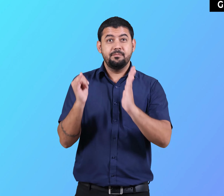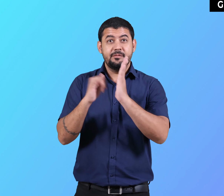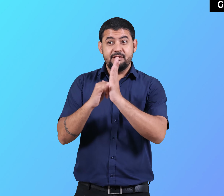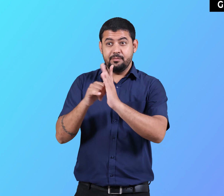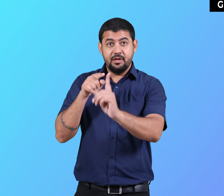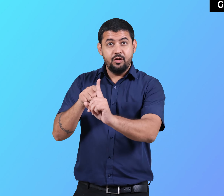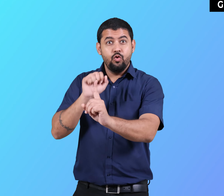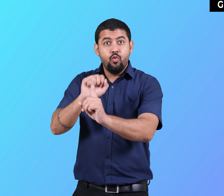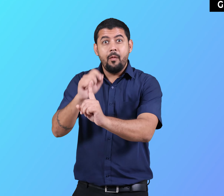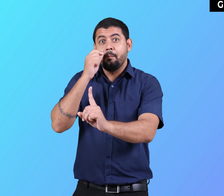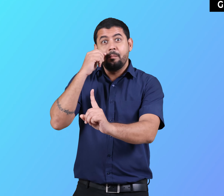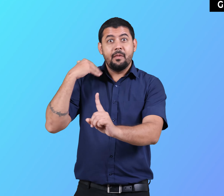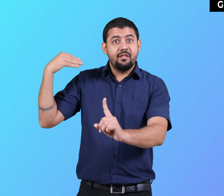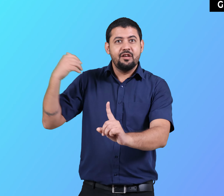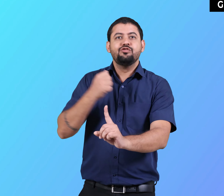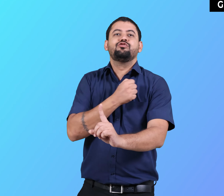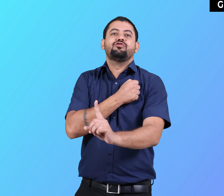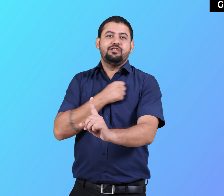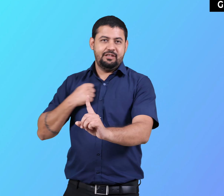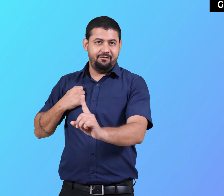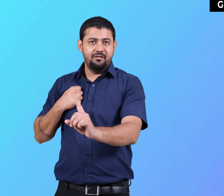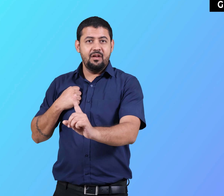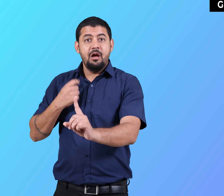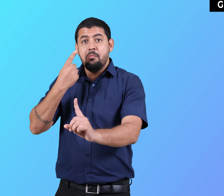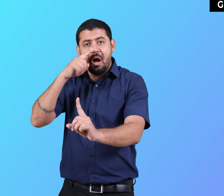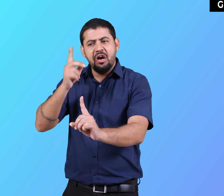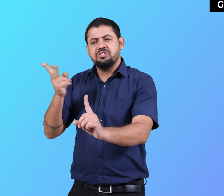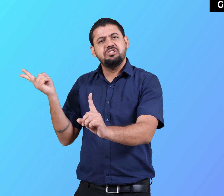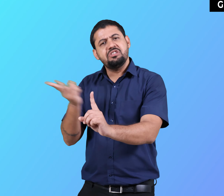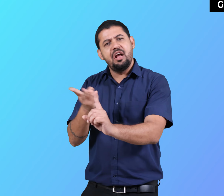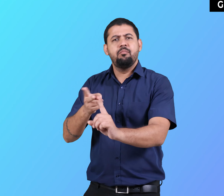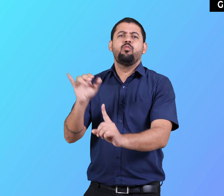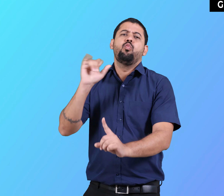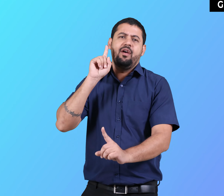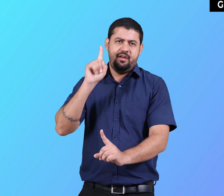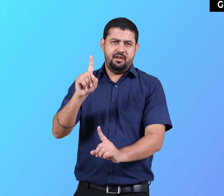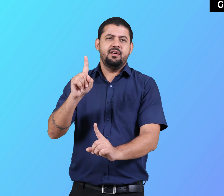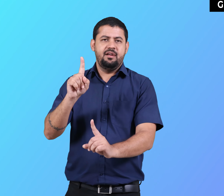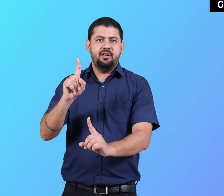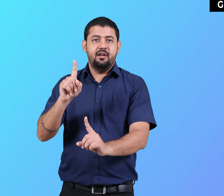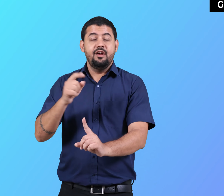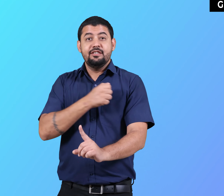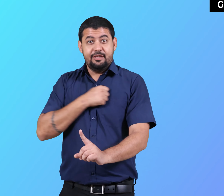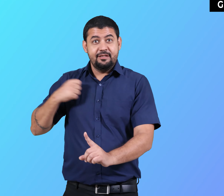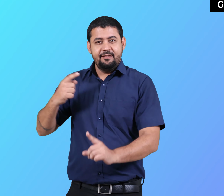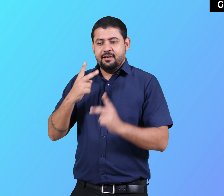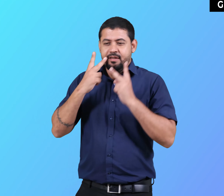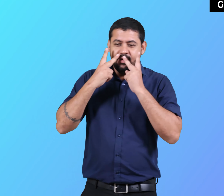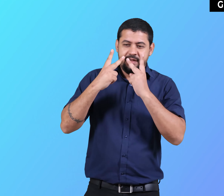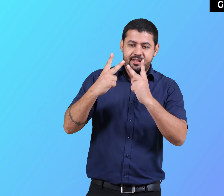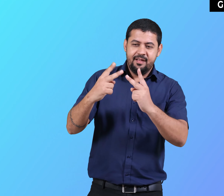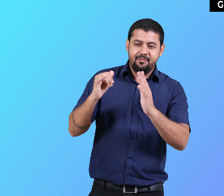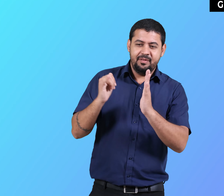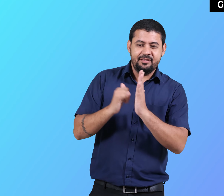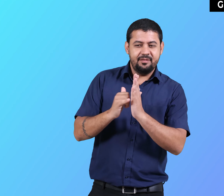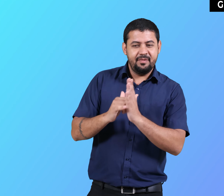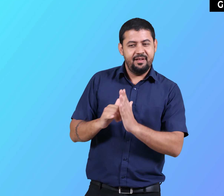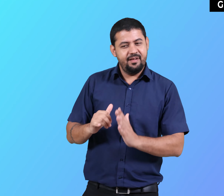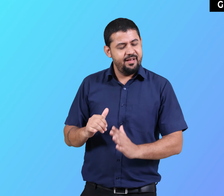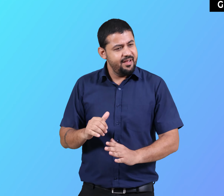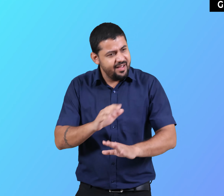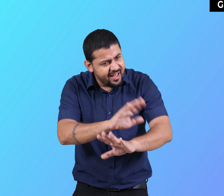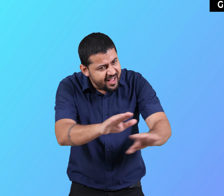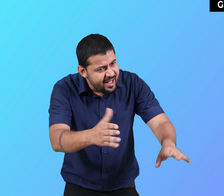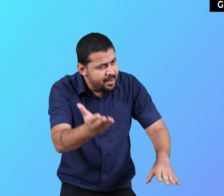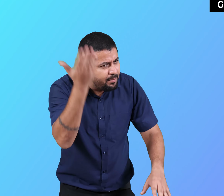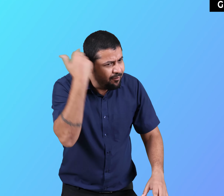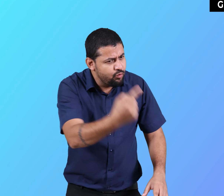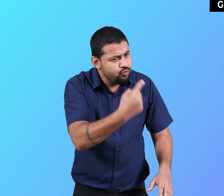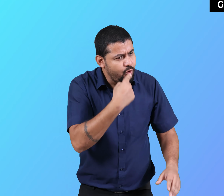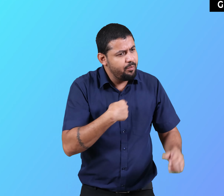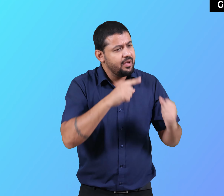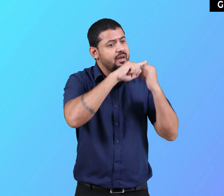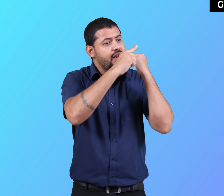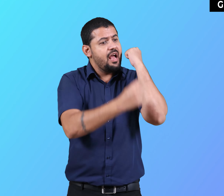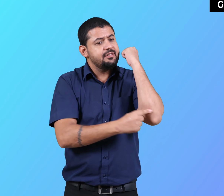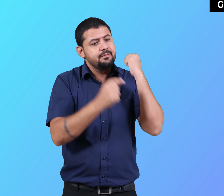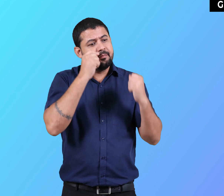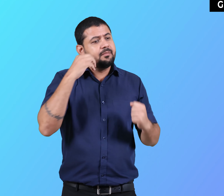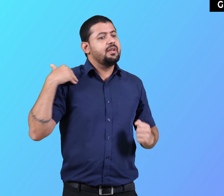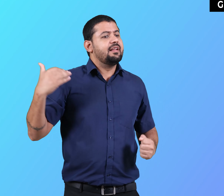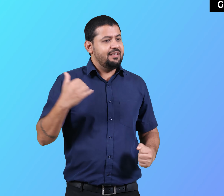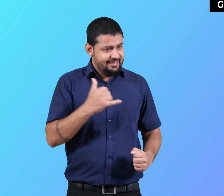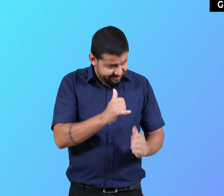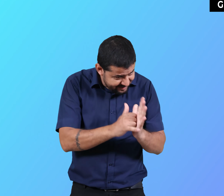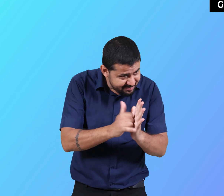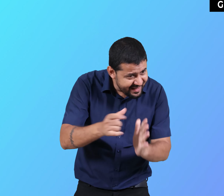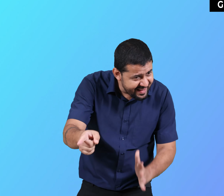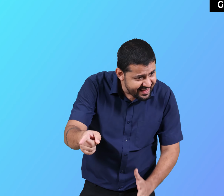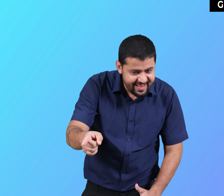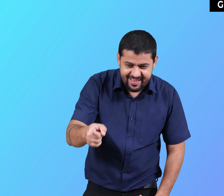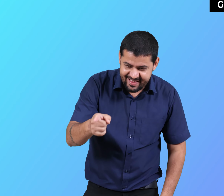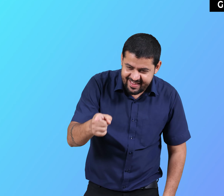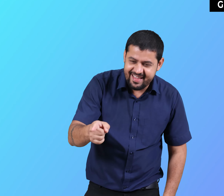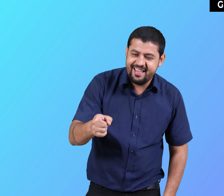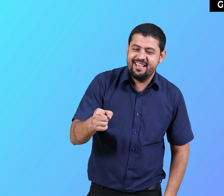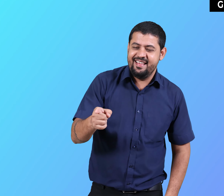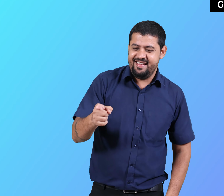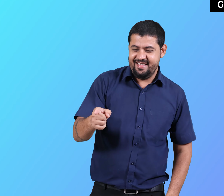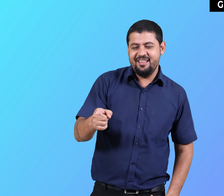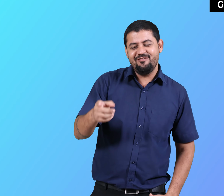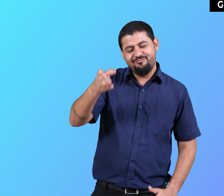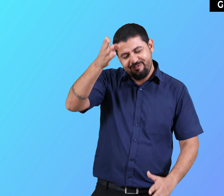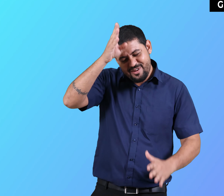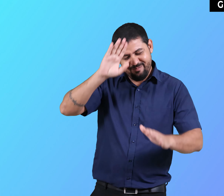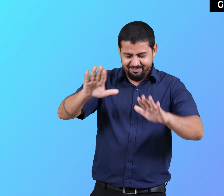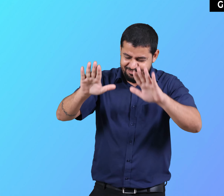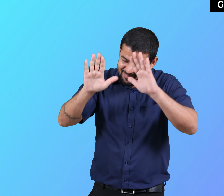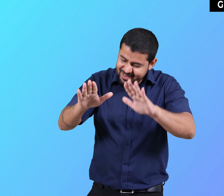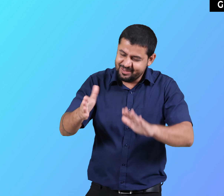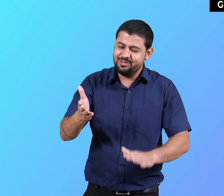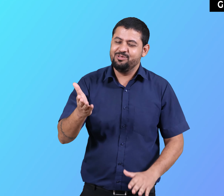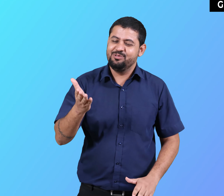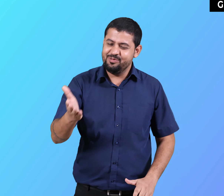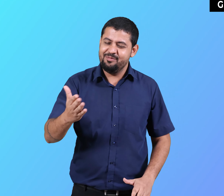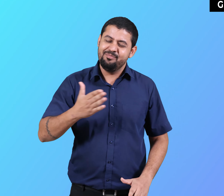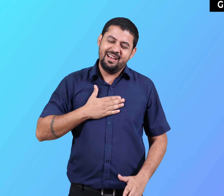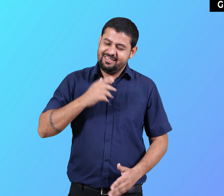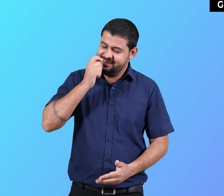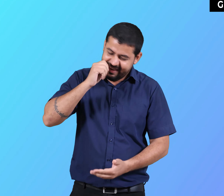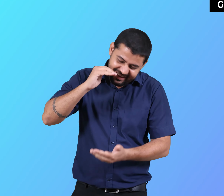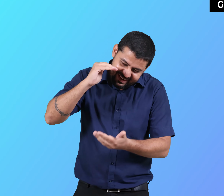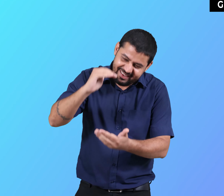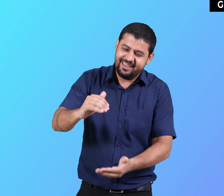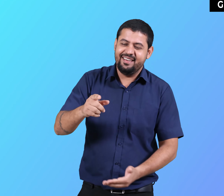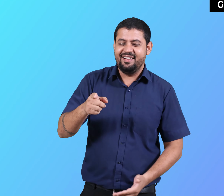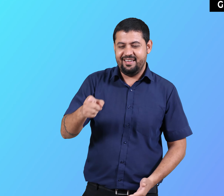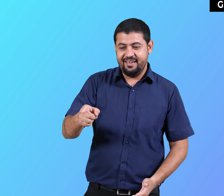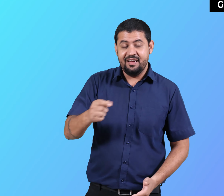Then Joseph saw his brother Benjamin, whose mother was the same as his. He said, “Is this your youngest brother you told me about?” Then he said to Benjamin, “God bless you, my son!”